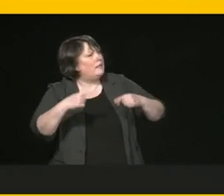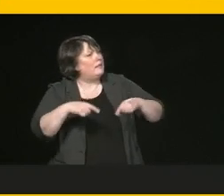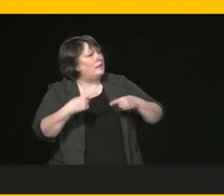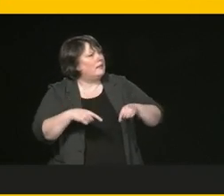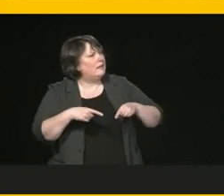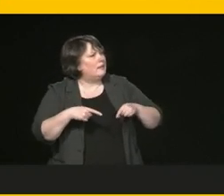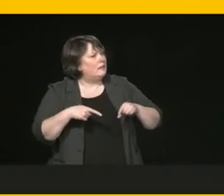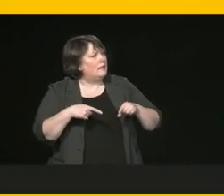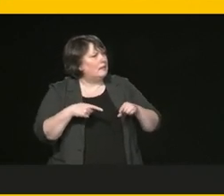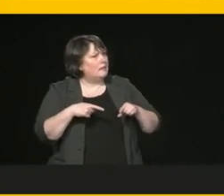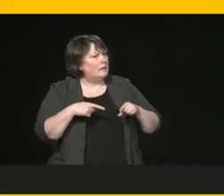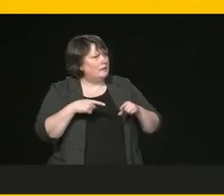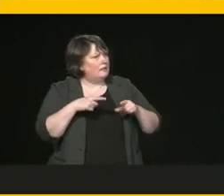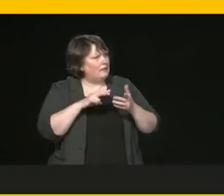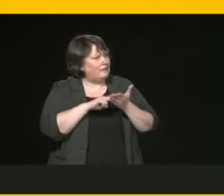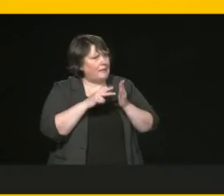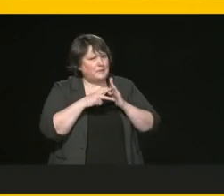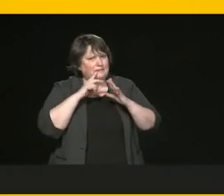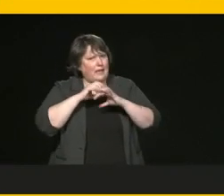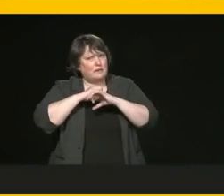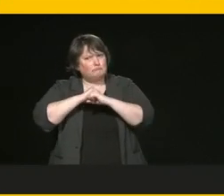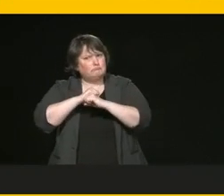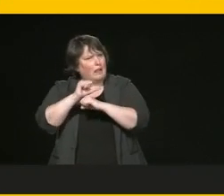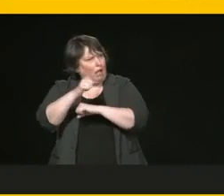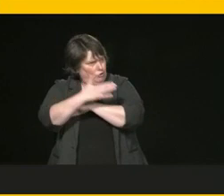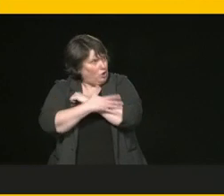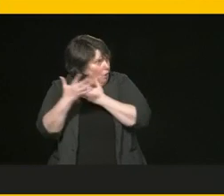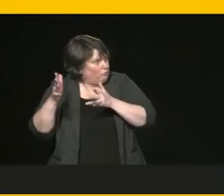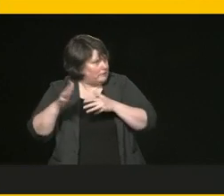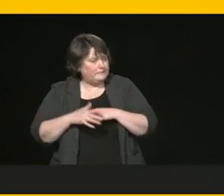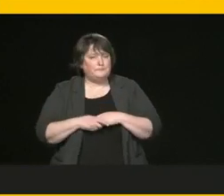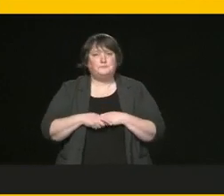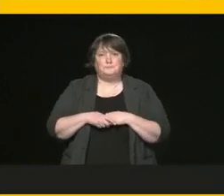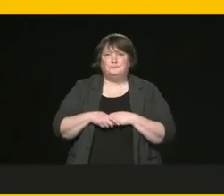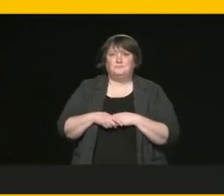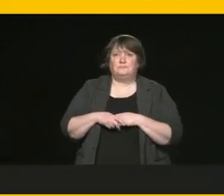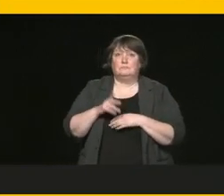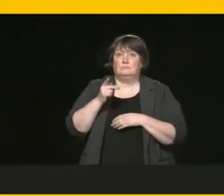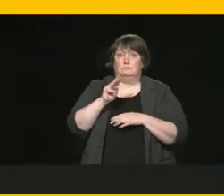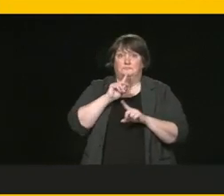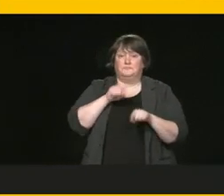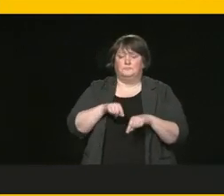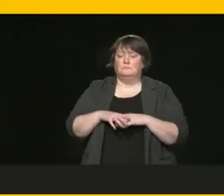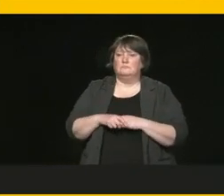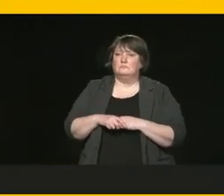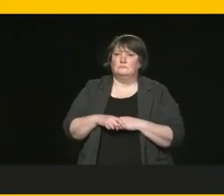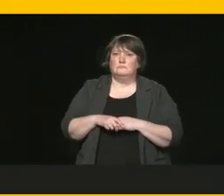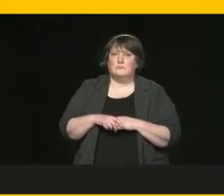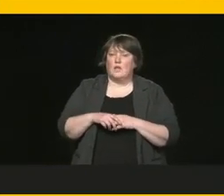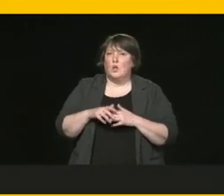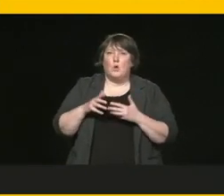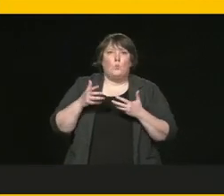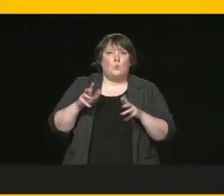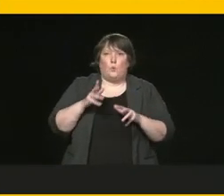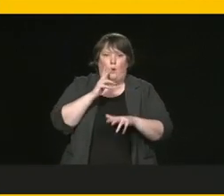COLLECTIVE IMMUNIZATION AND THIS WOULD BE FOR CERTAIN SECTORS TO BE ABLE TO START UP AND PERHAPS PROTECT CERTAIN